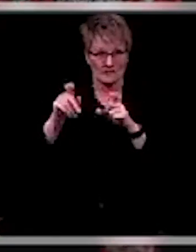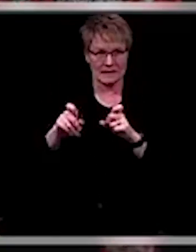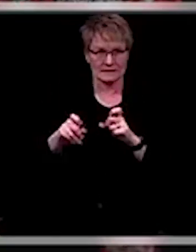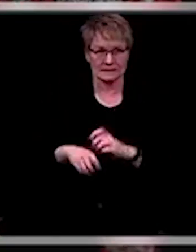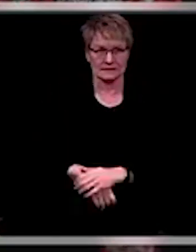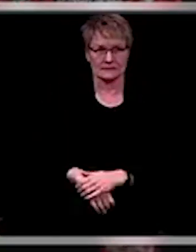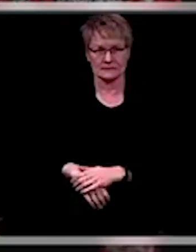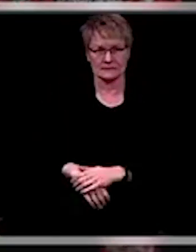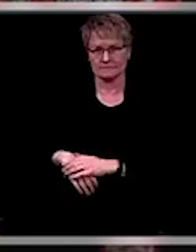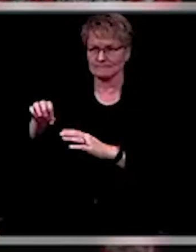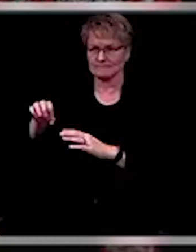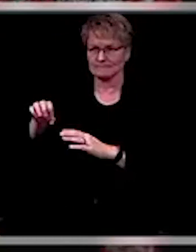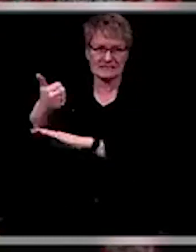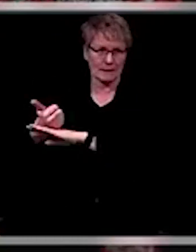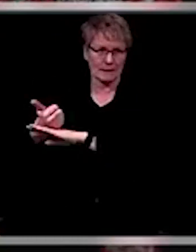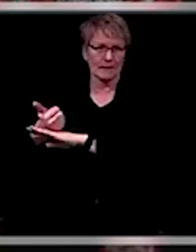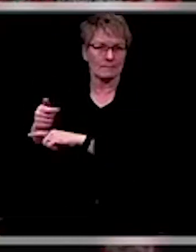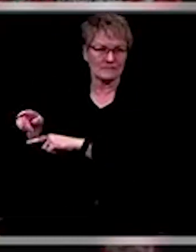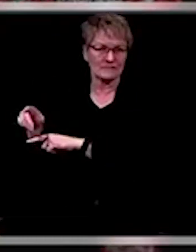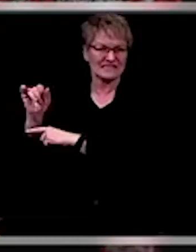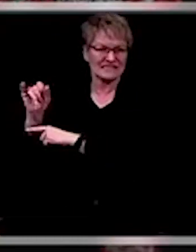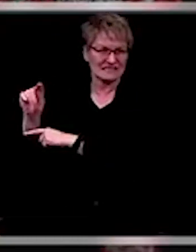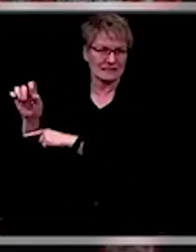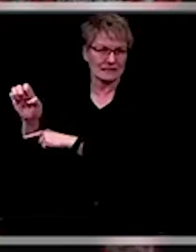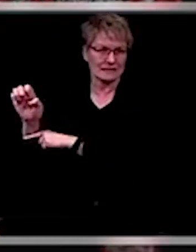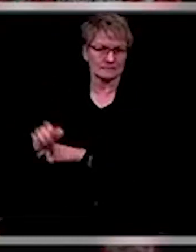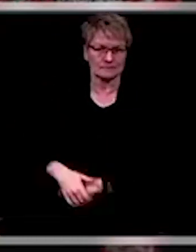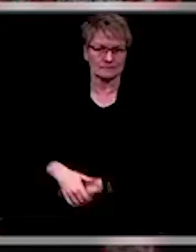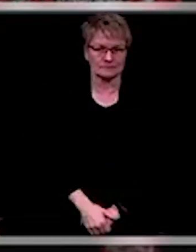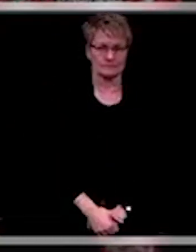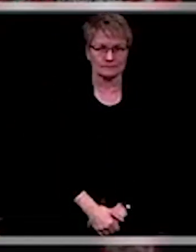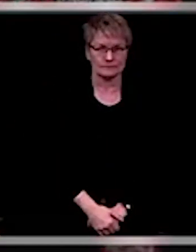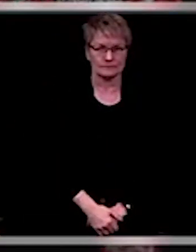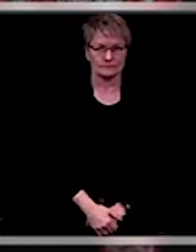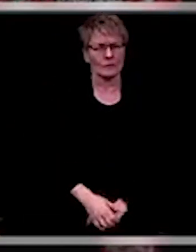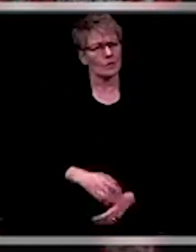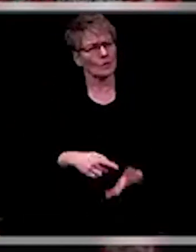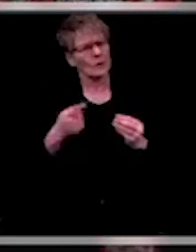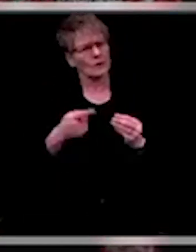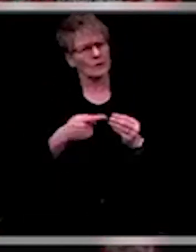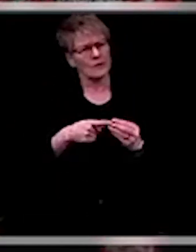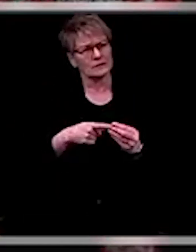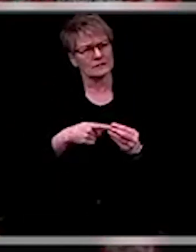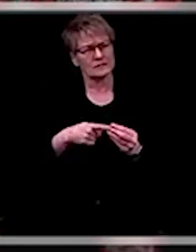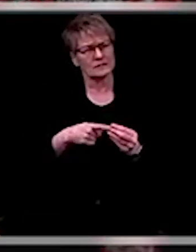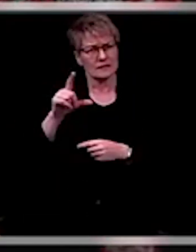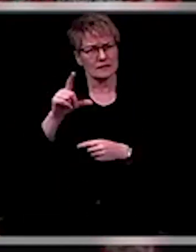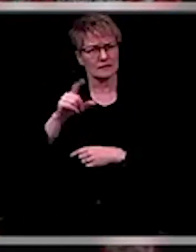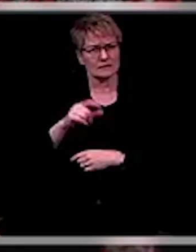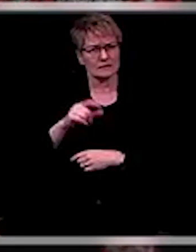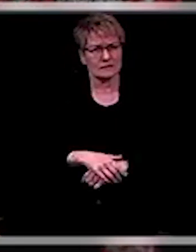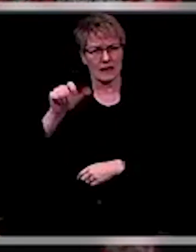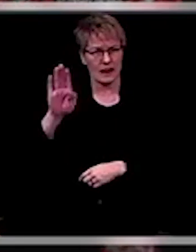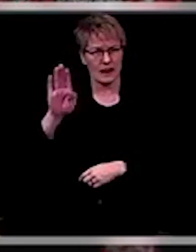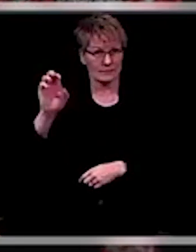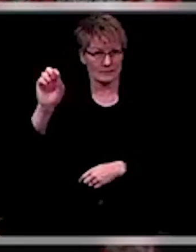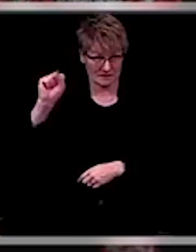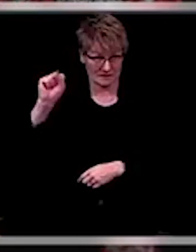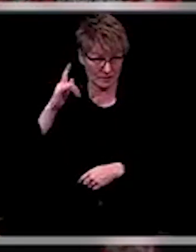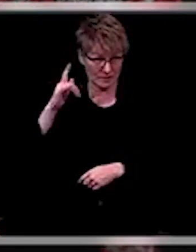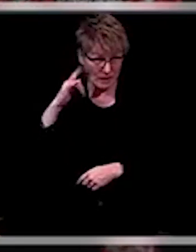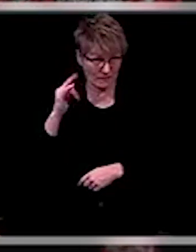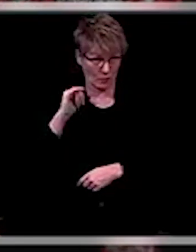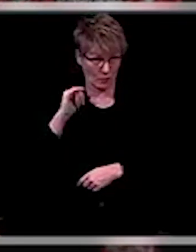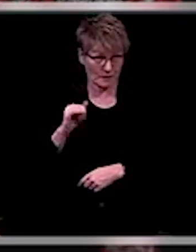is that open now or are they starting to take...? The lab? Yes. So, the PerkinElmer lab that's been